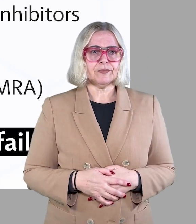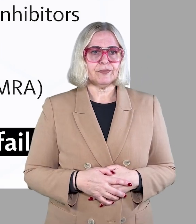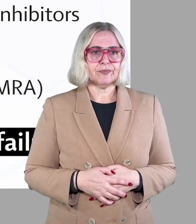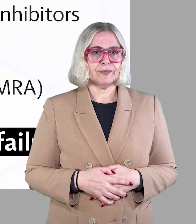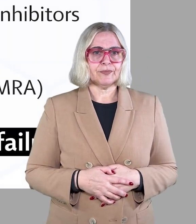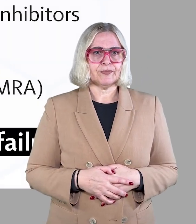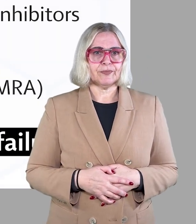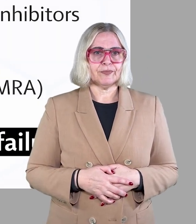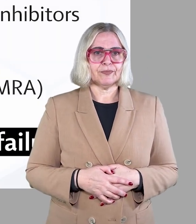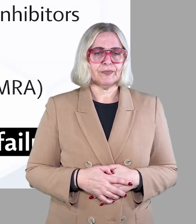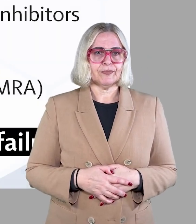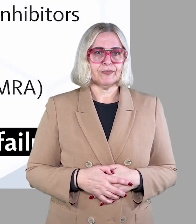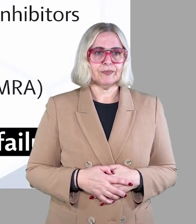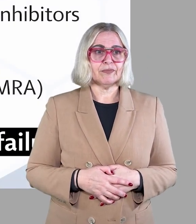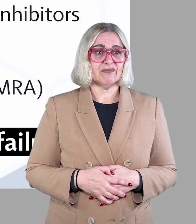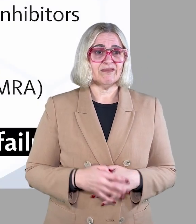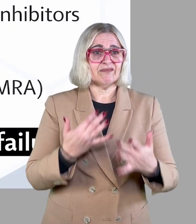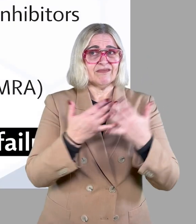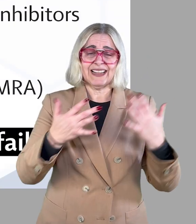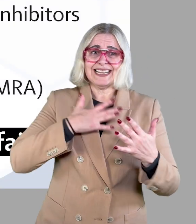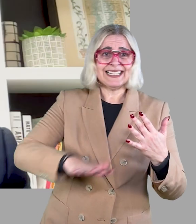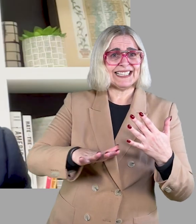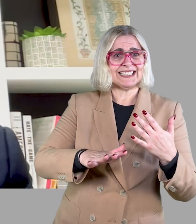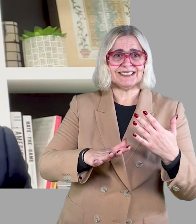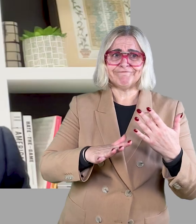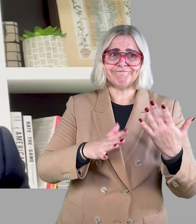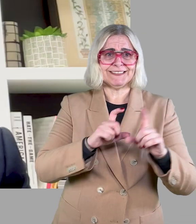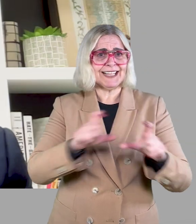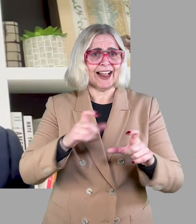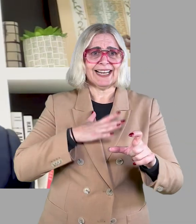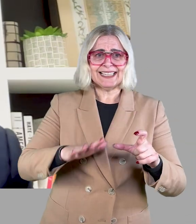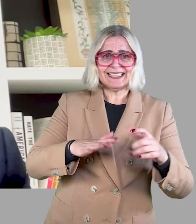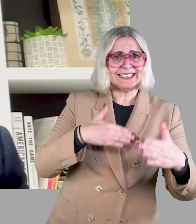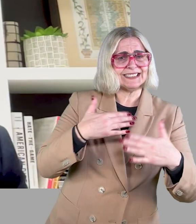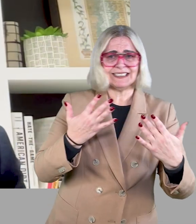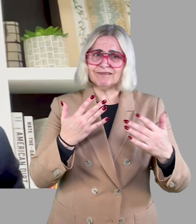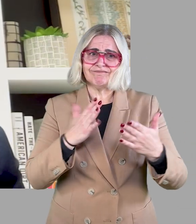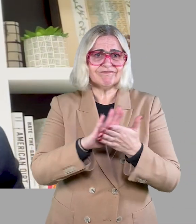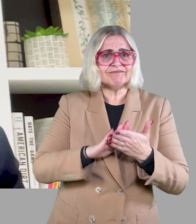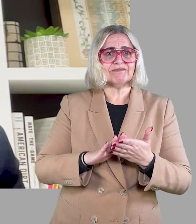the risk of incident heart failure after myocardial infarction. Despite improvements in care after myocardial infarction,